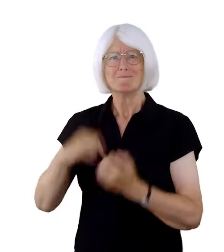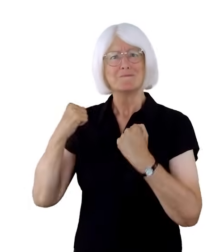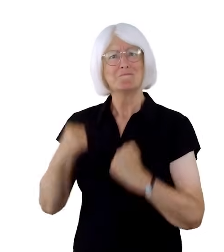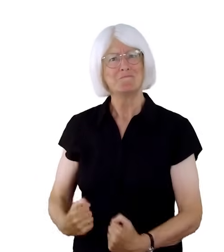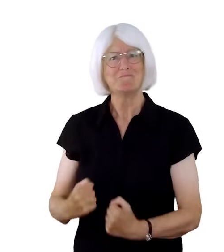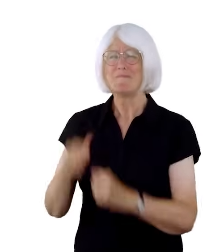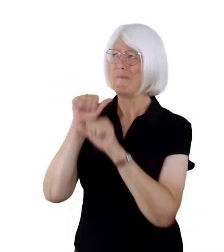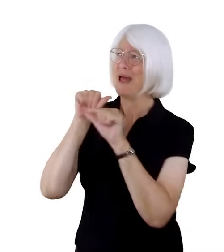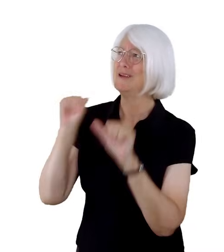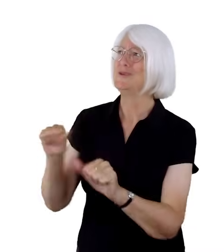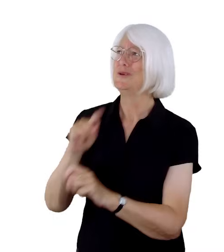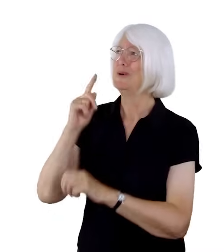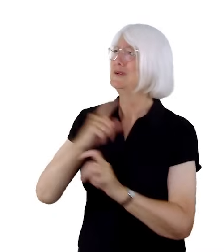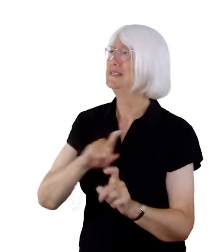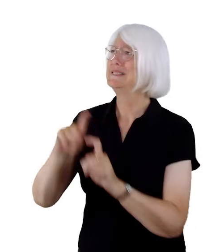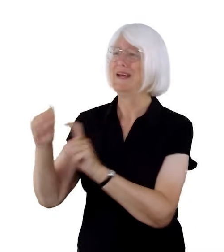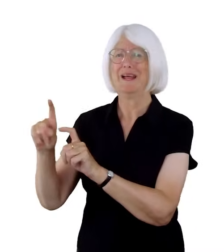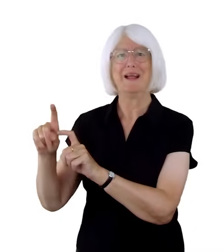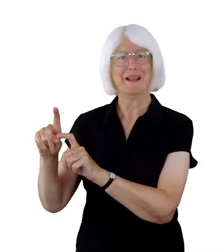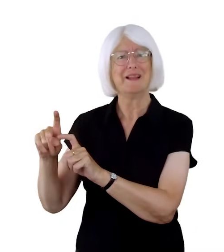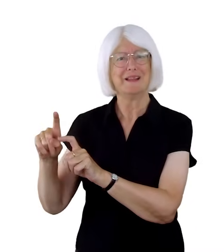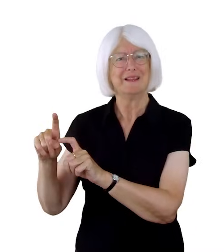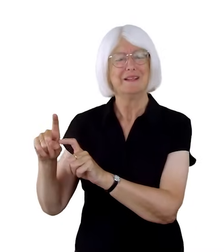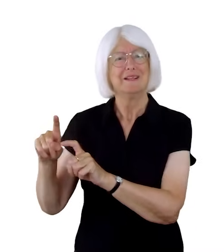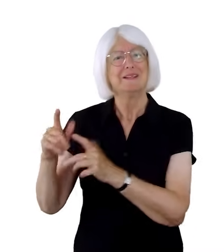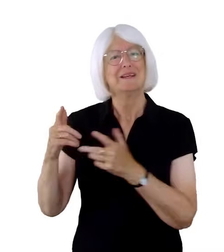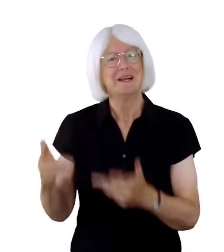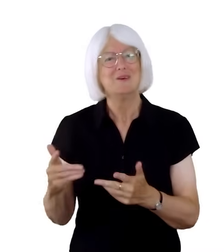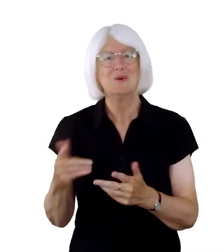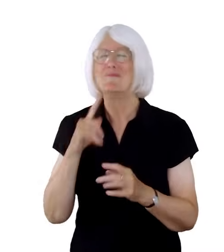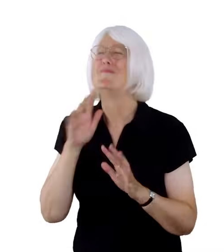And rise to bless you still